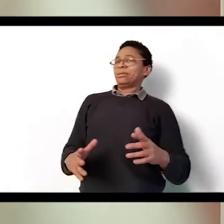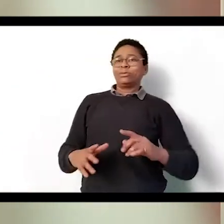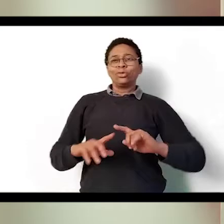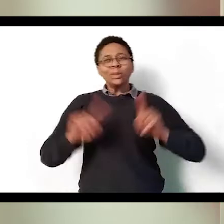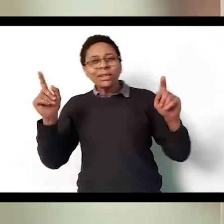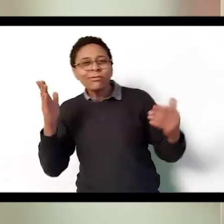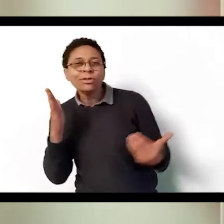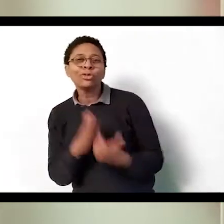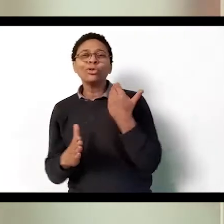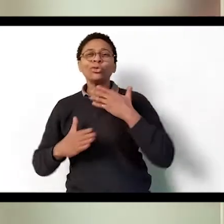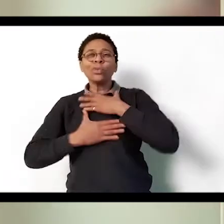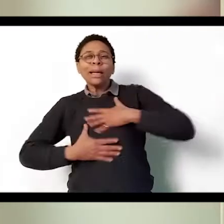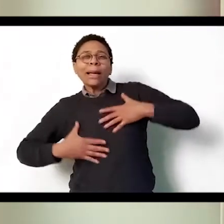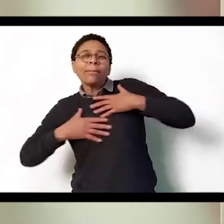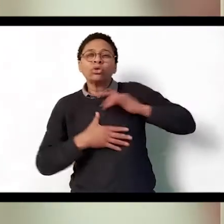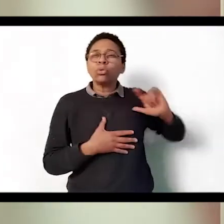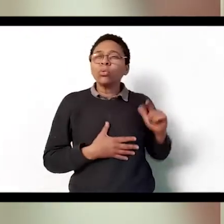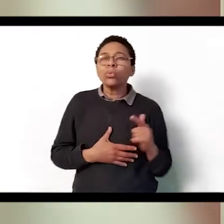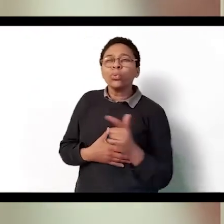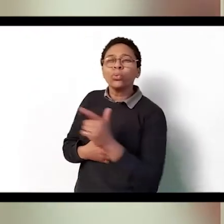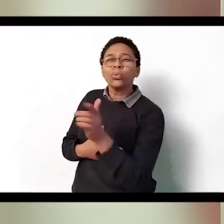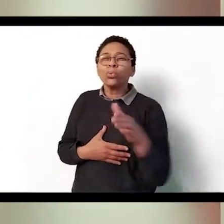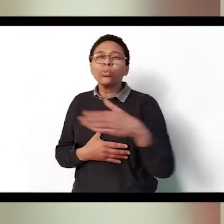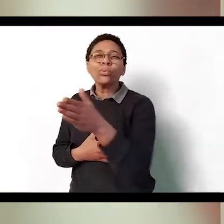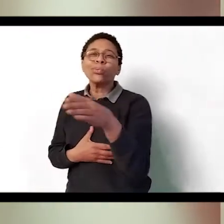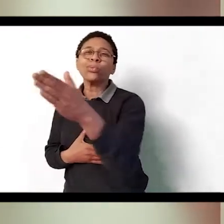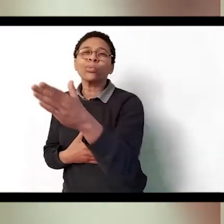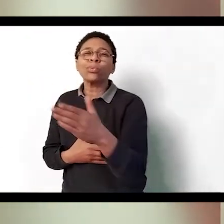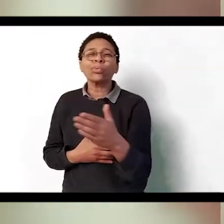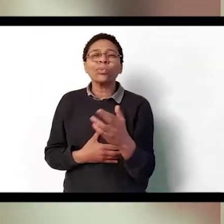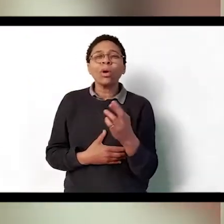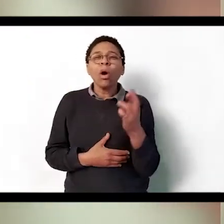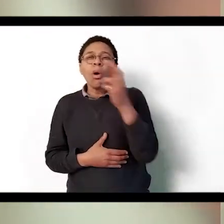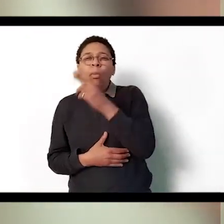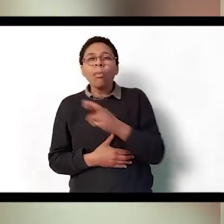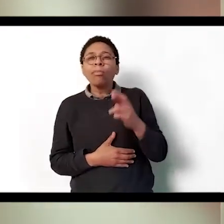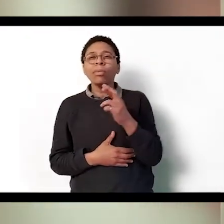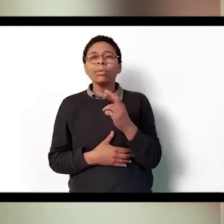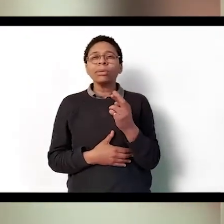So we have another emotional journey. Hope beats loud in the hearts of our families.